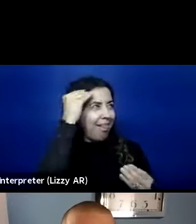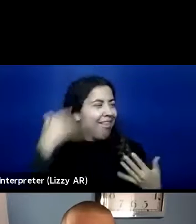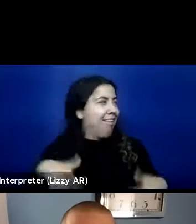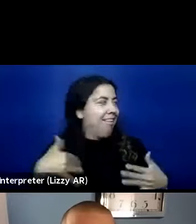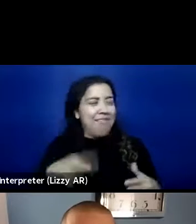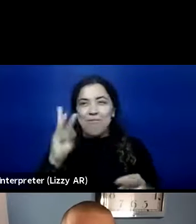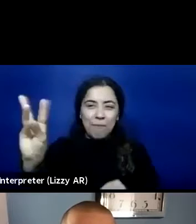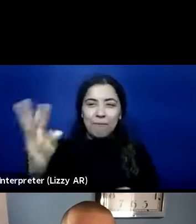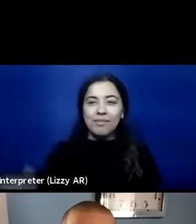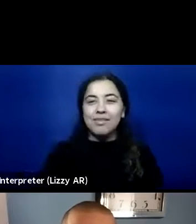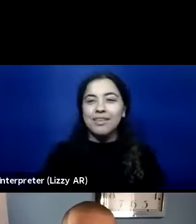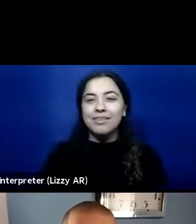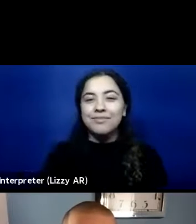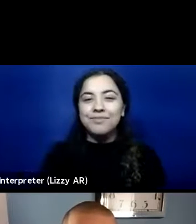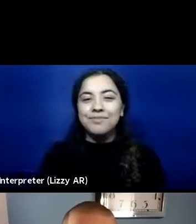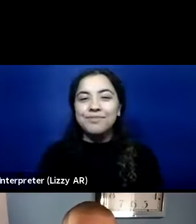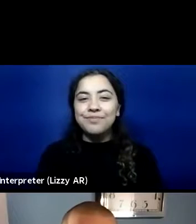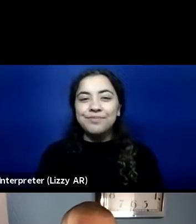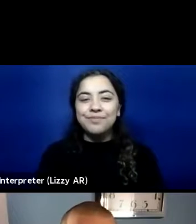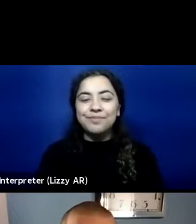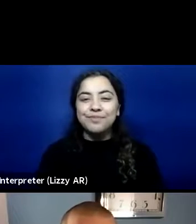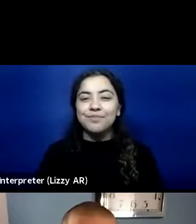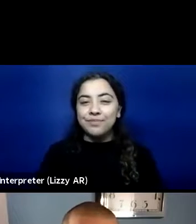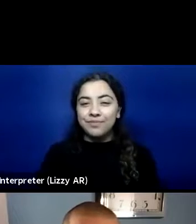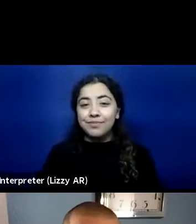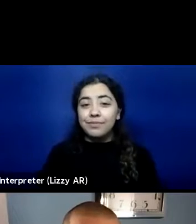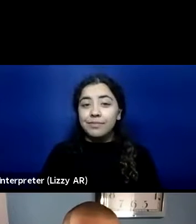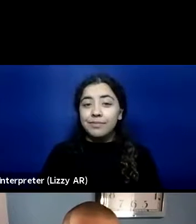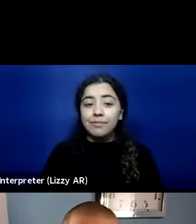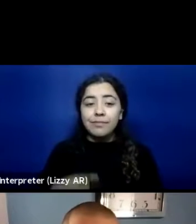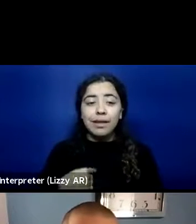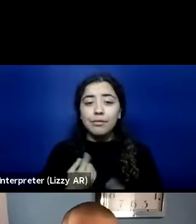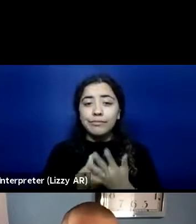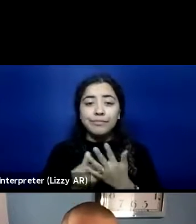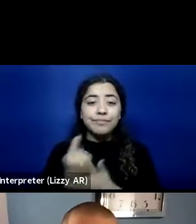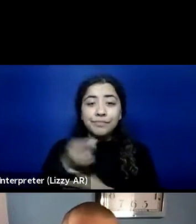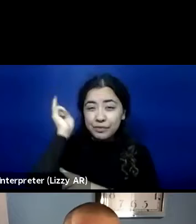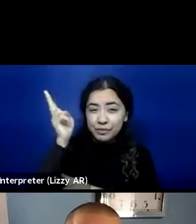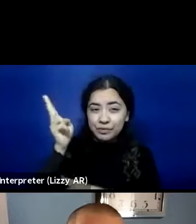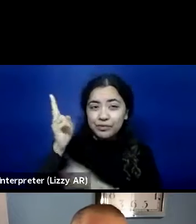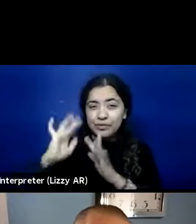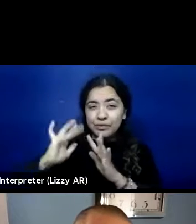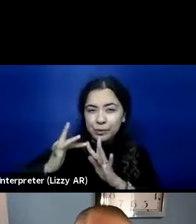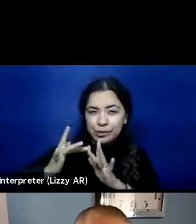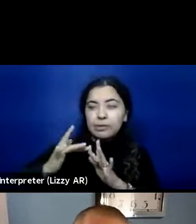So as I was going through the history of internet, and you thought about this,